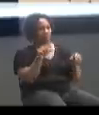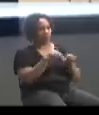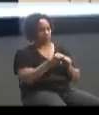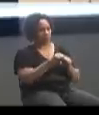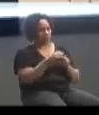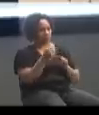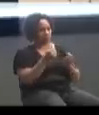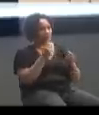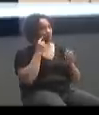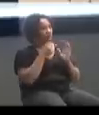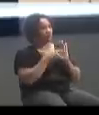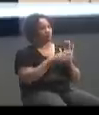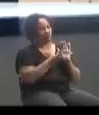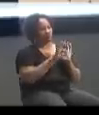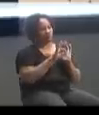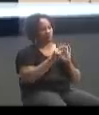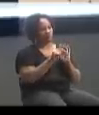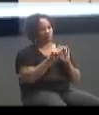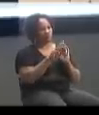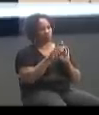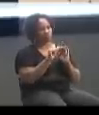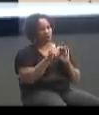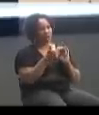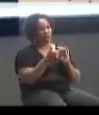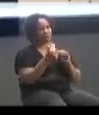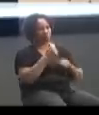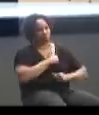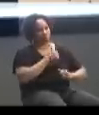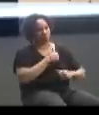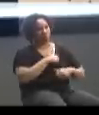FOR INSTANCE, AT FT. BRAGG, OUR PROCUREMENT OFFICERS HAVE BEEN